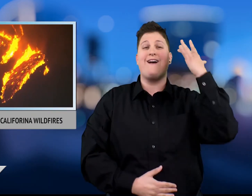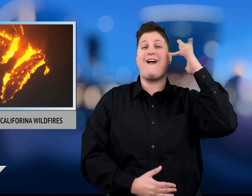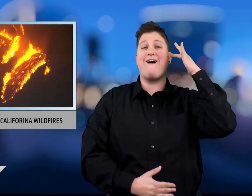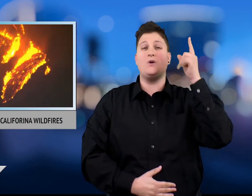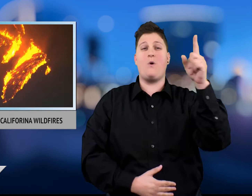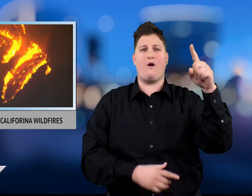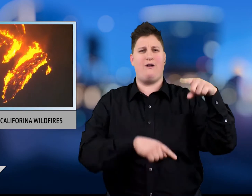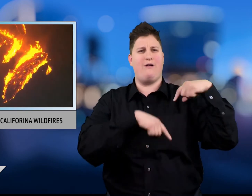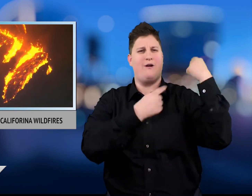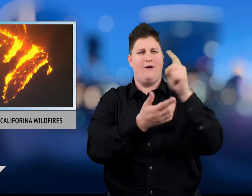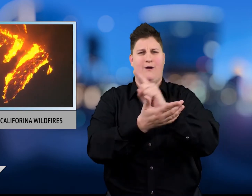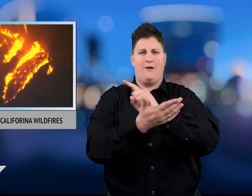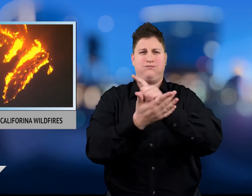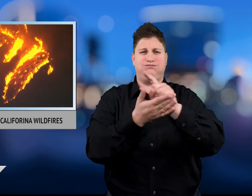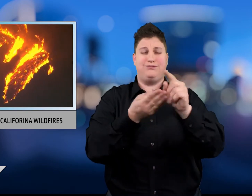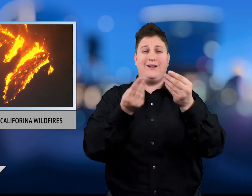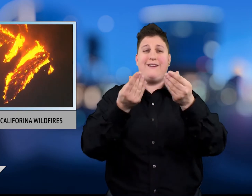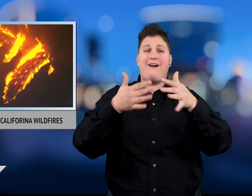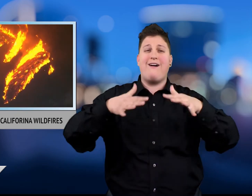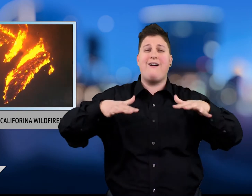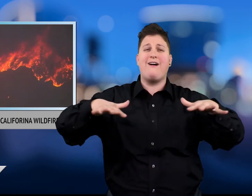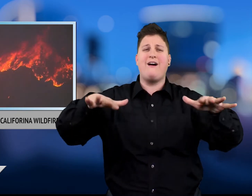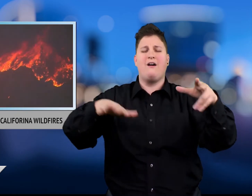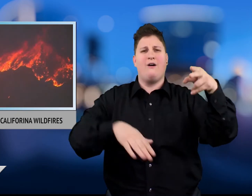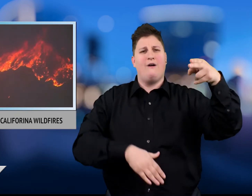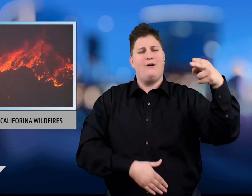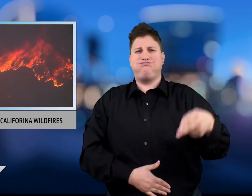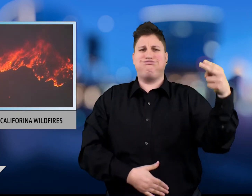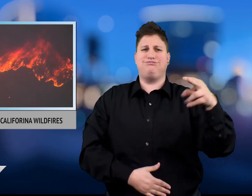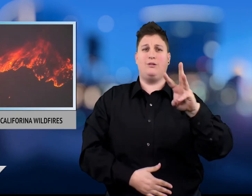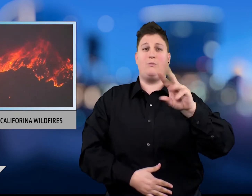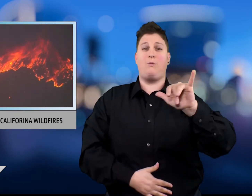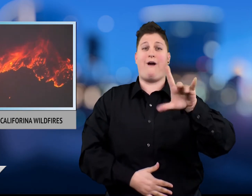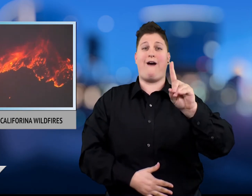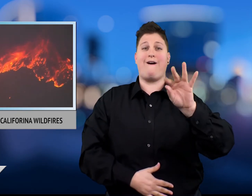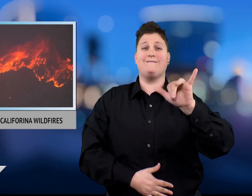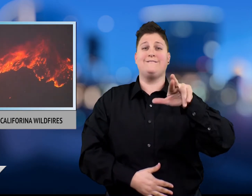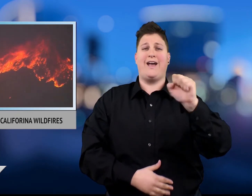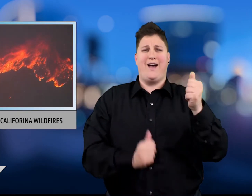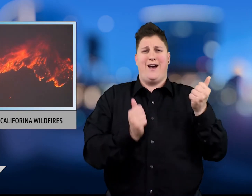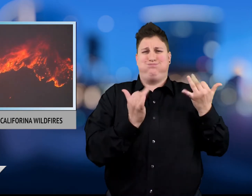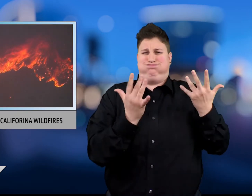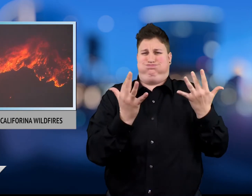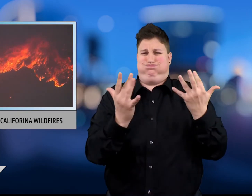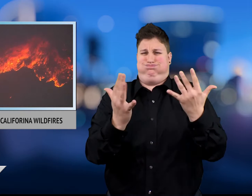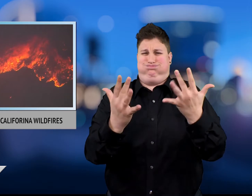Historic wildfires have made the landscape in California look like hell on earth over